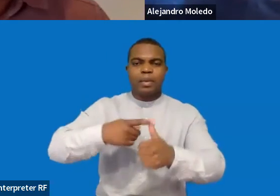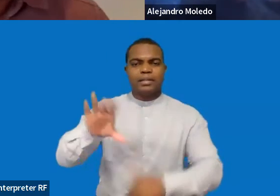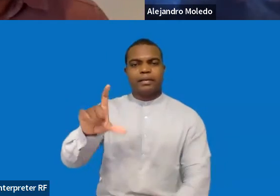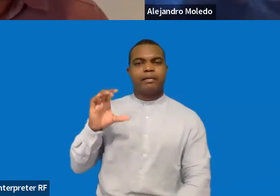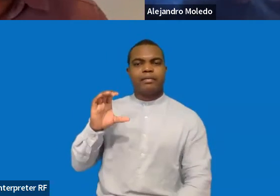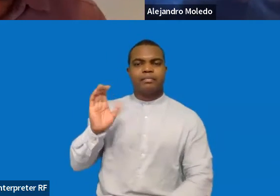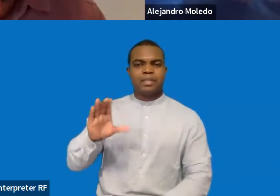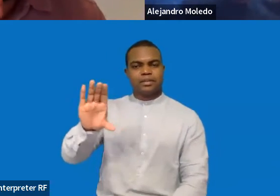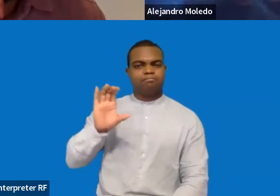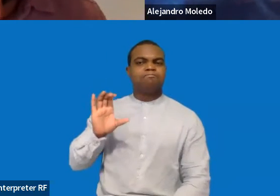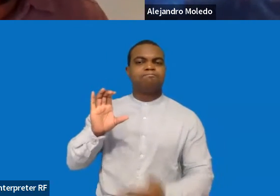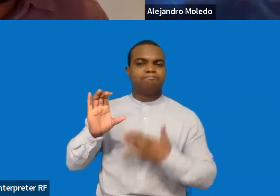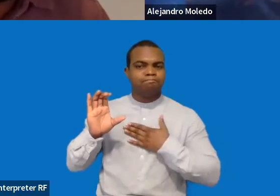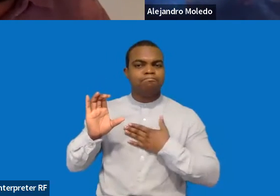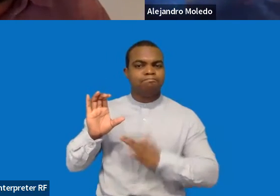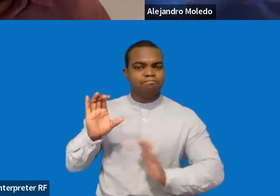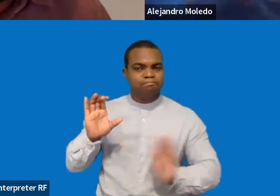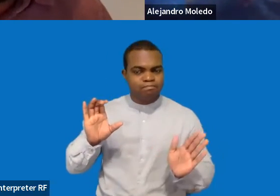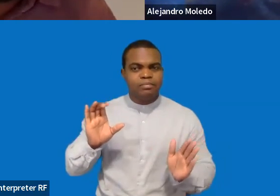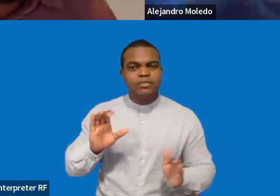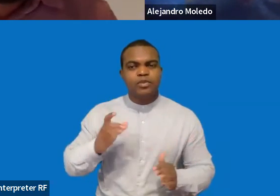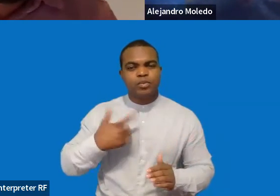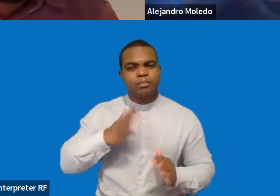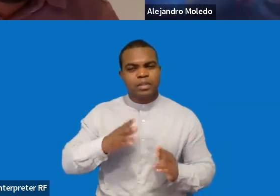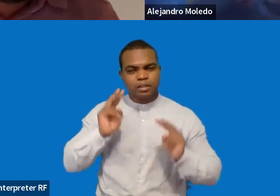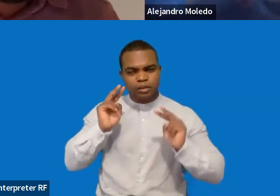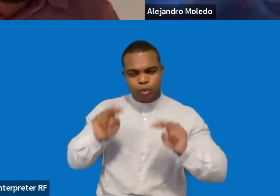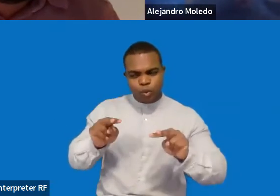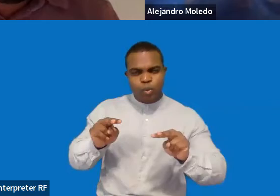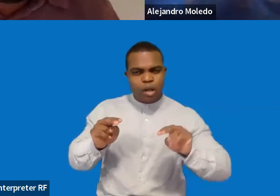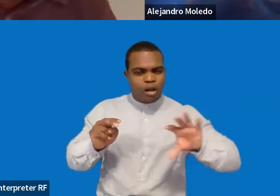What we stress now, when we talk to policy-makers